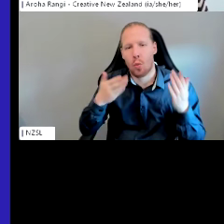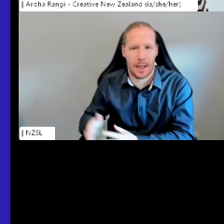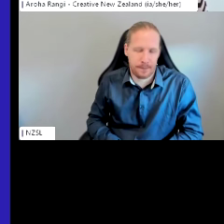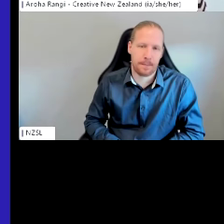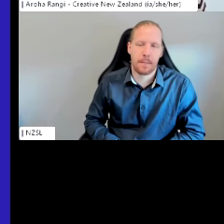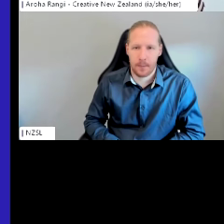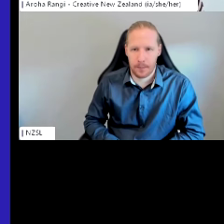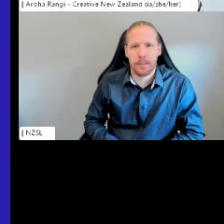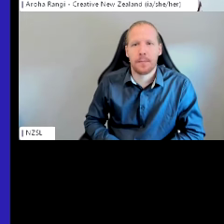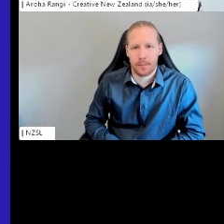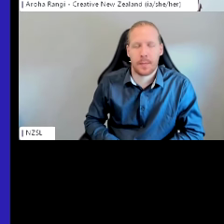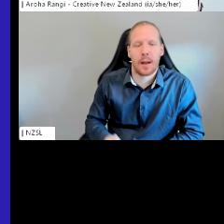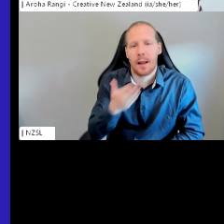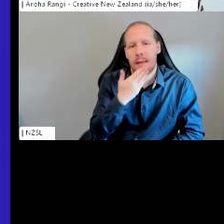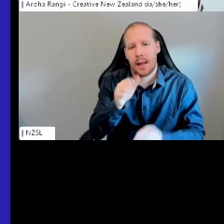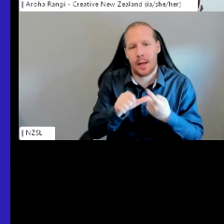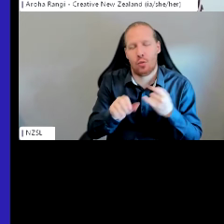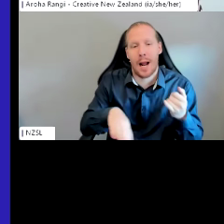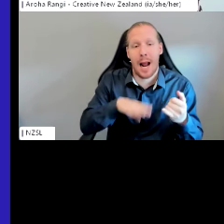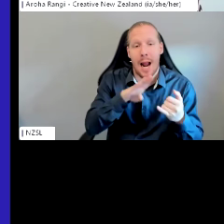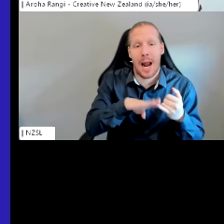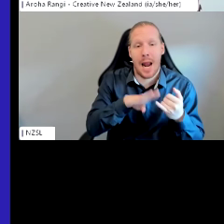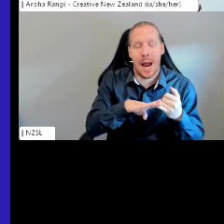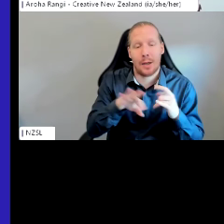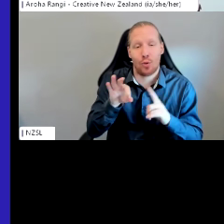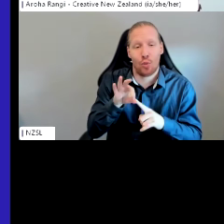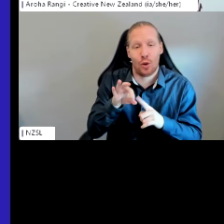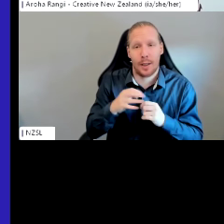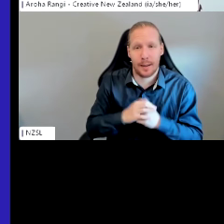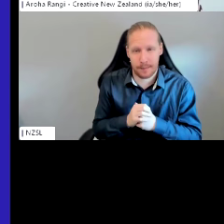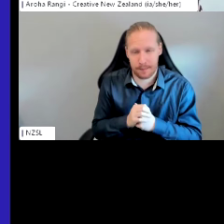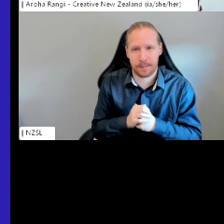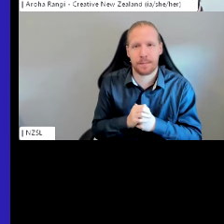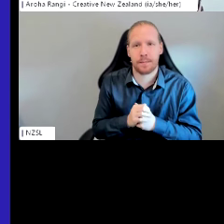Thanks so much Andrew. Um the last question in our last five minutes um is just about donor